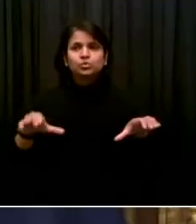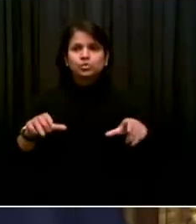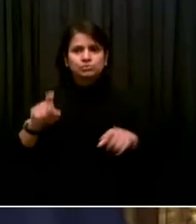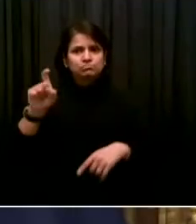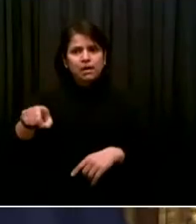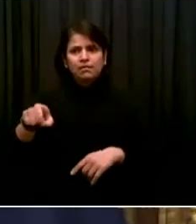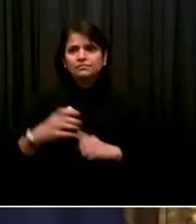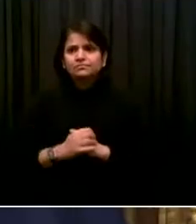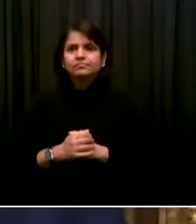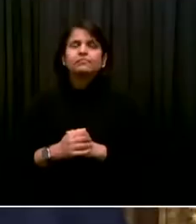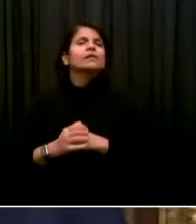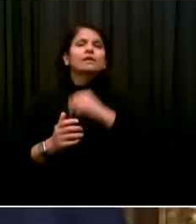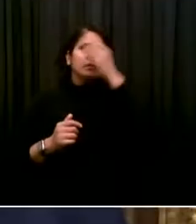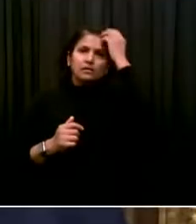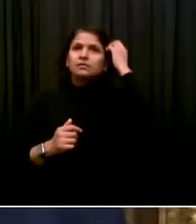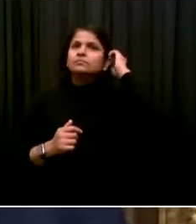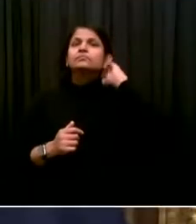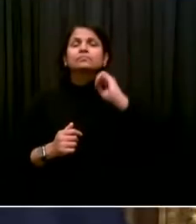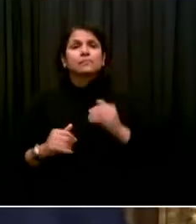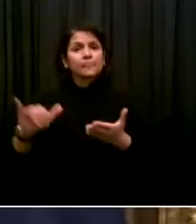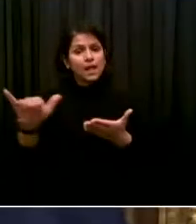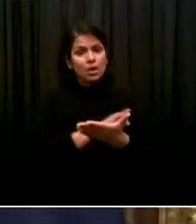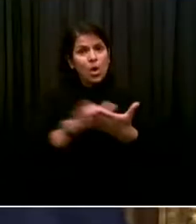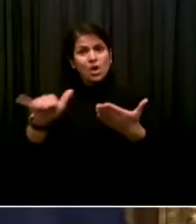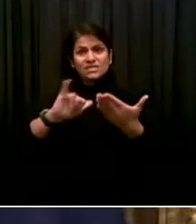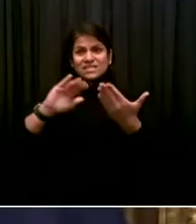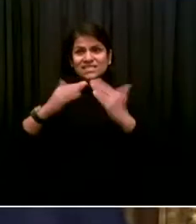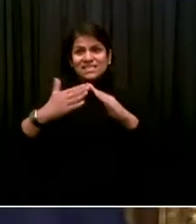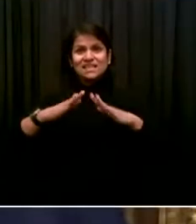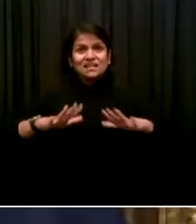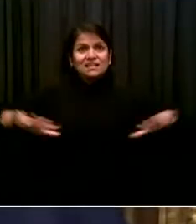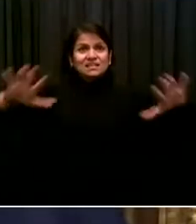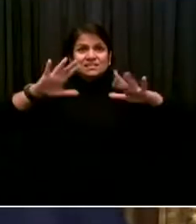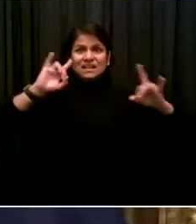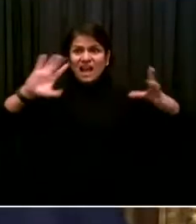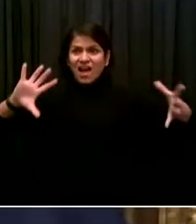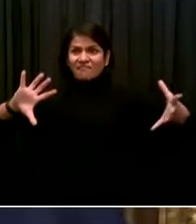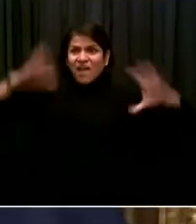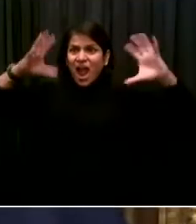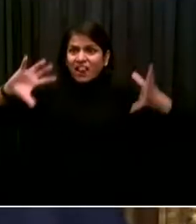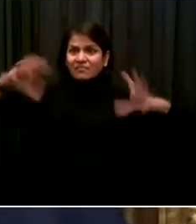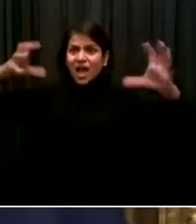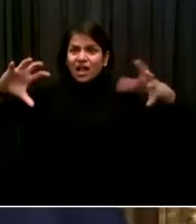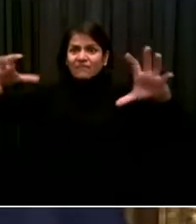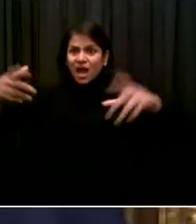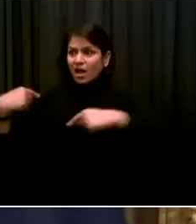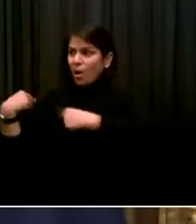INTO PURPOSE. WE ARE GOING TO UNITE IF TAKE ACTION.